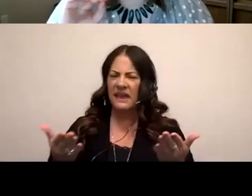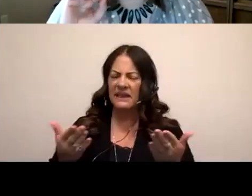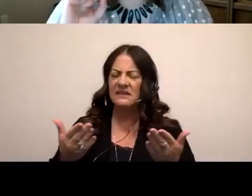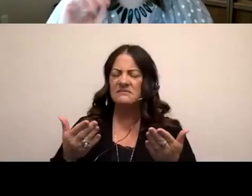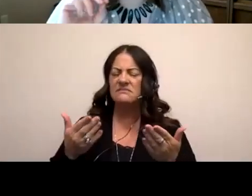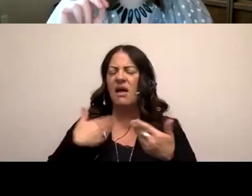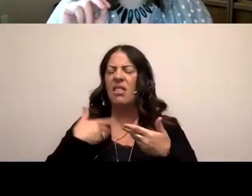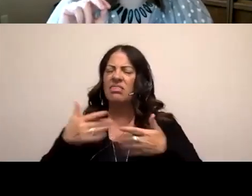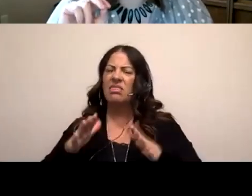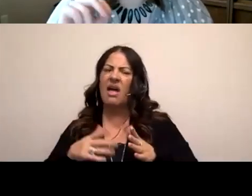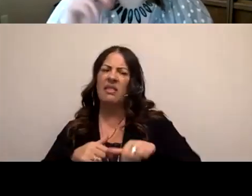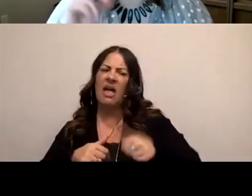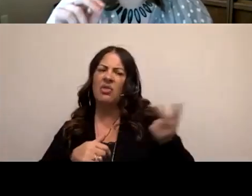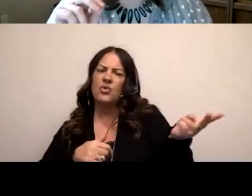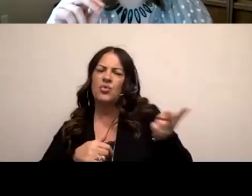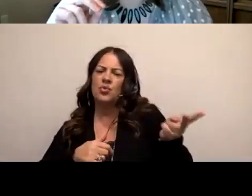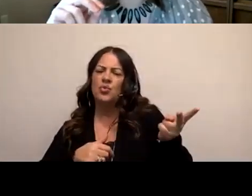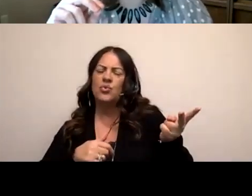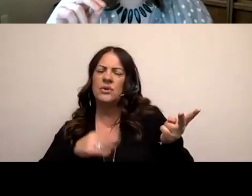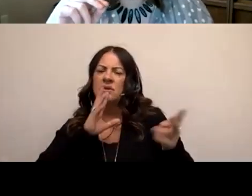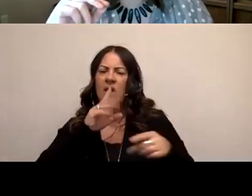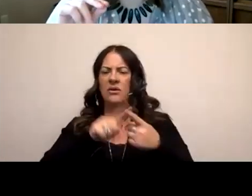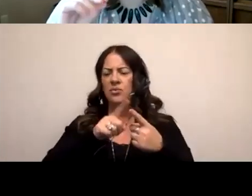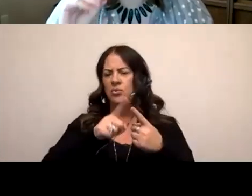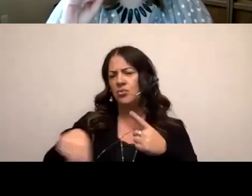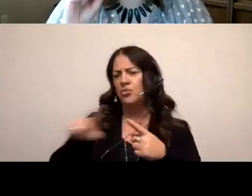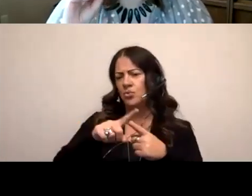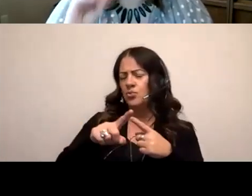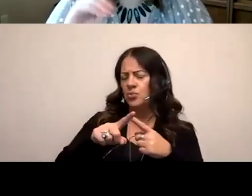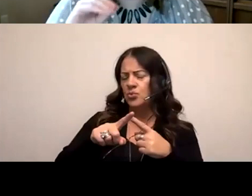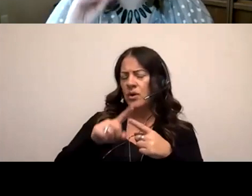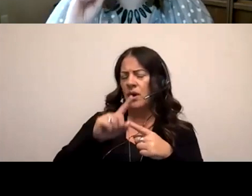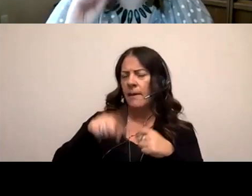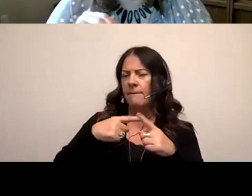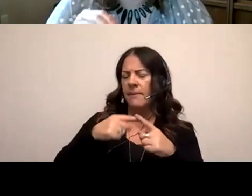TO LET THEM TALK ABOUT THOSE THINGS AT THE END OF OUR TIME TOGETHER. IT'S SO IMPORTANT